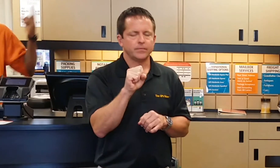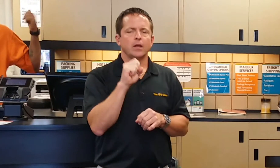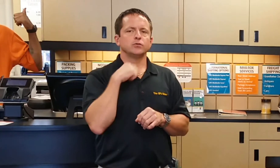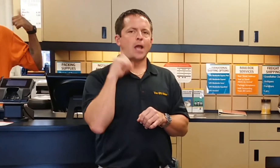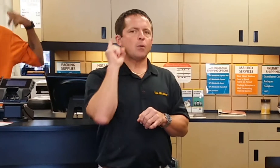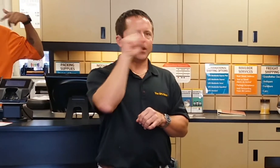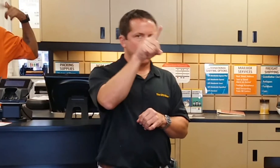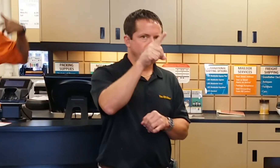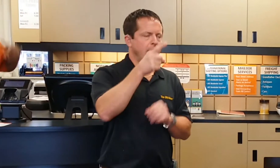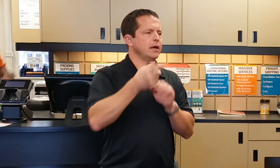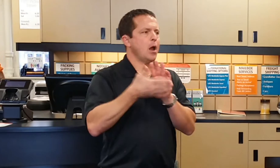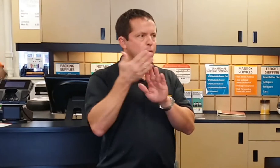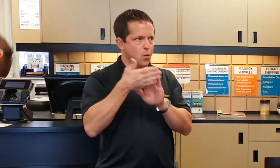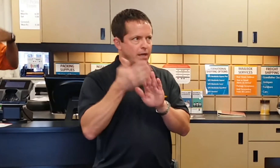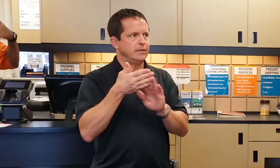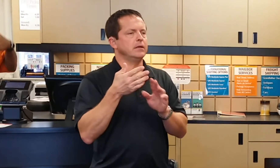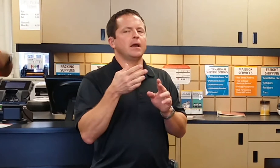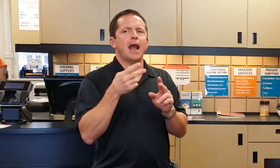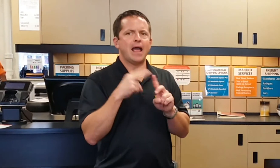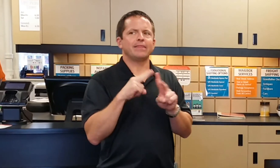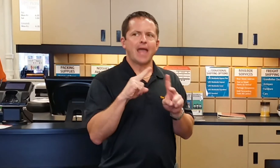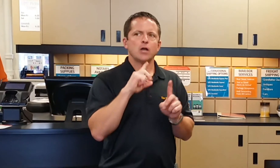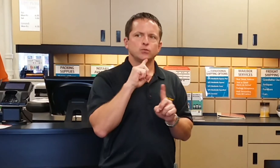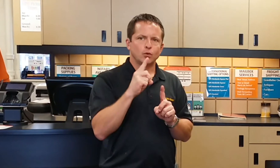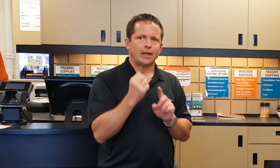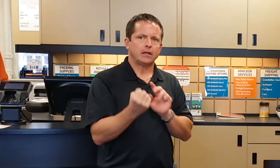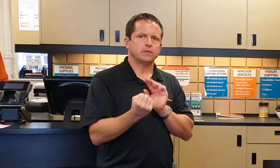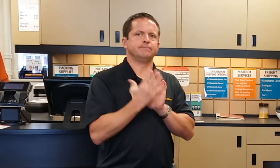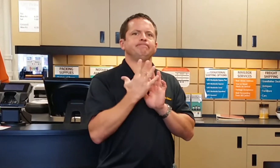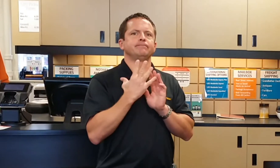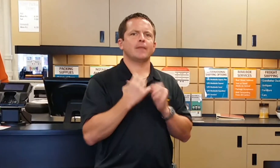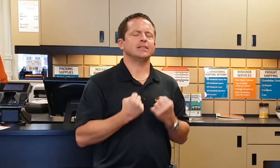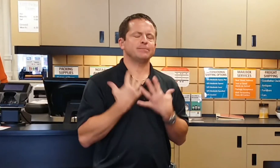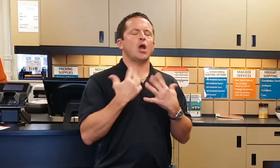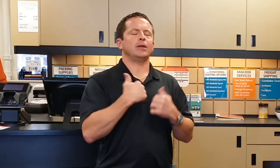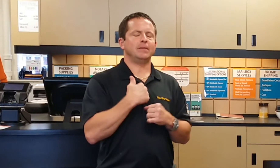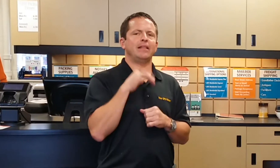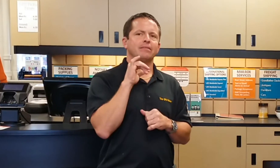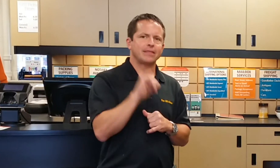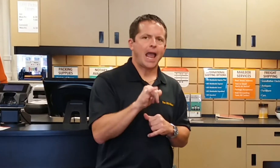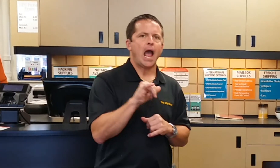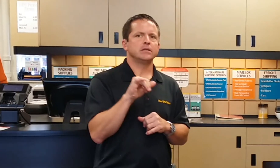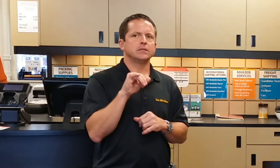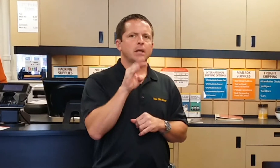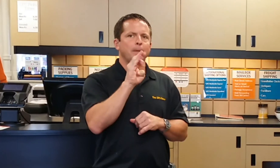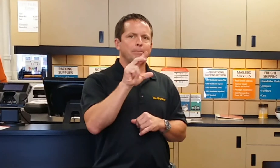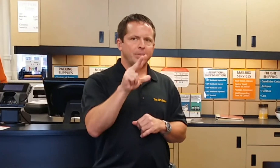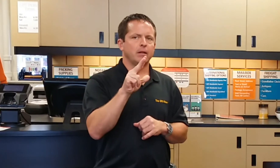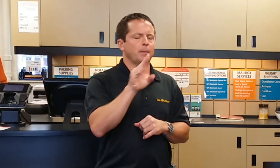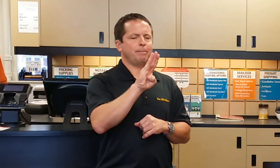So I went there and started running it, and it really inspired me.